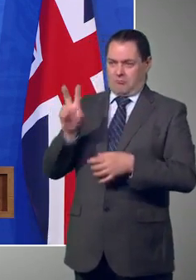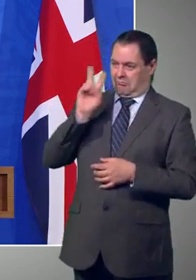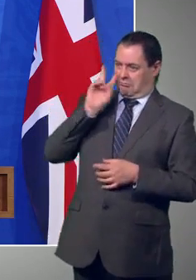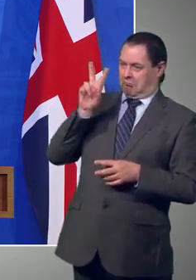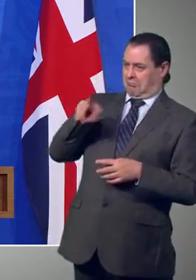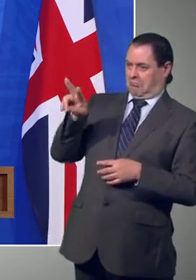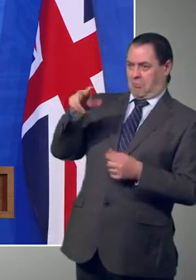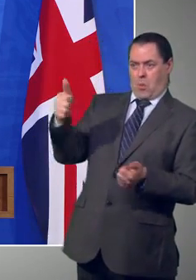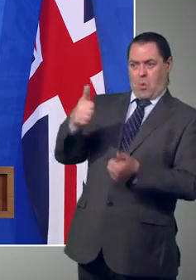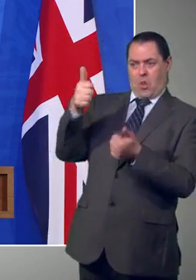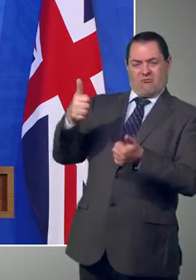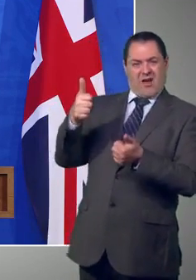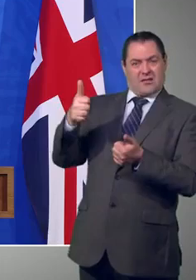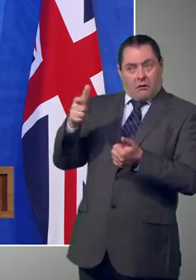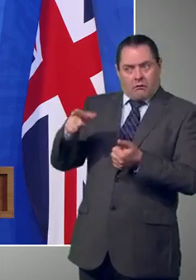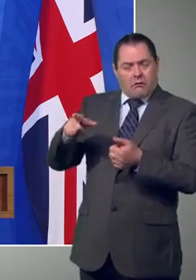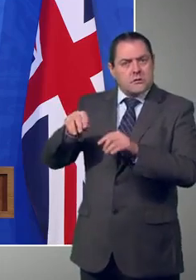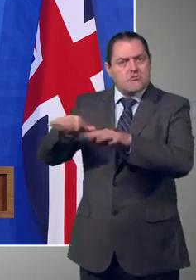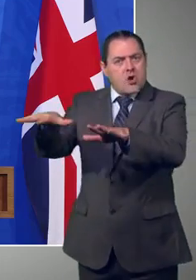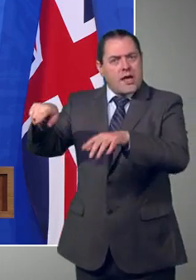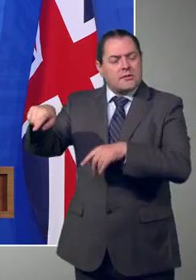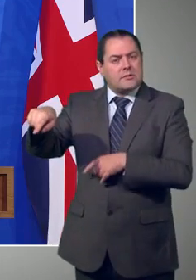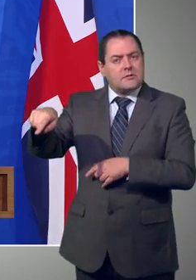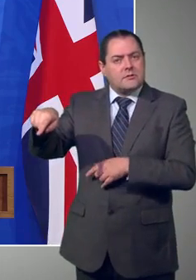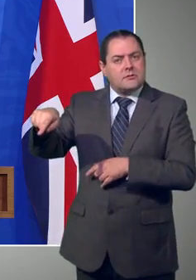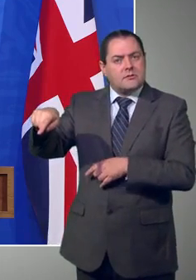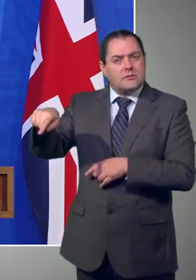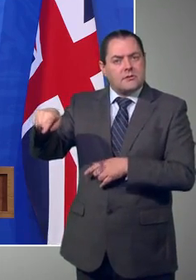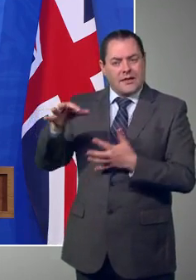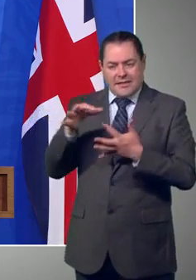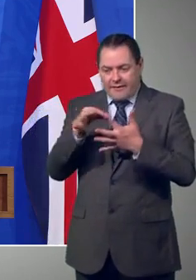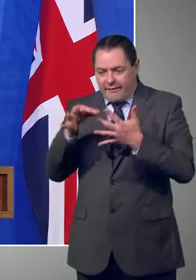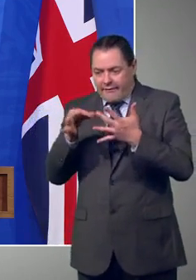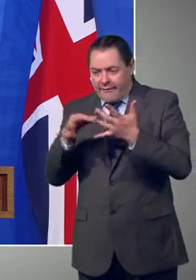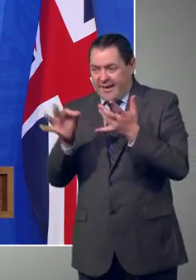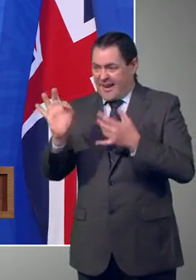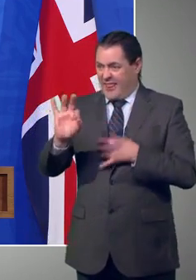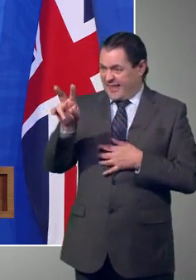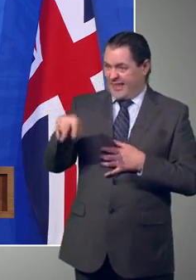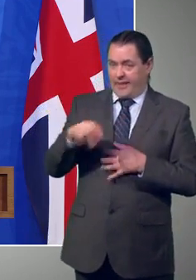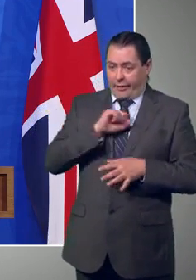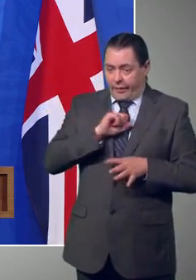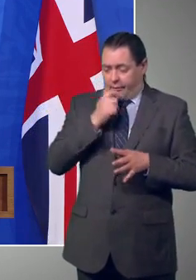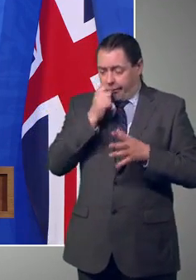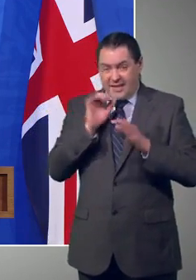fact it passes on people who don't have any symptoms. You